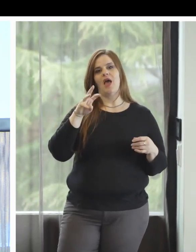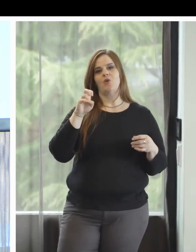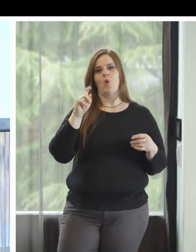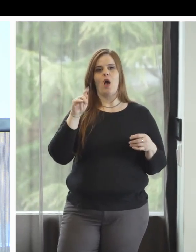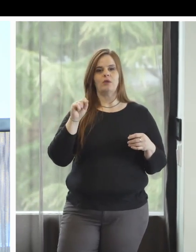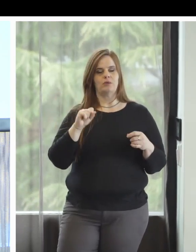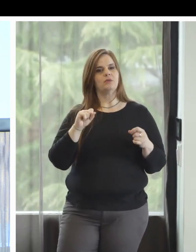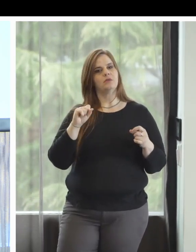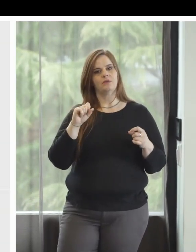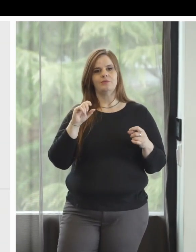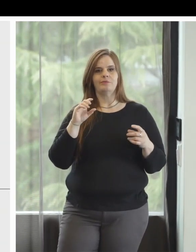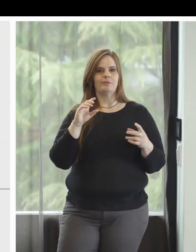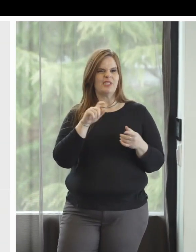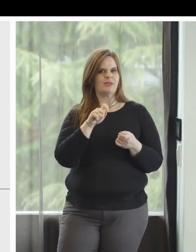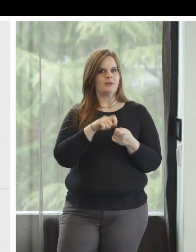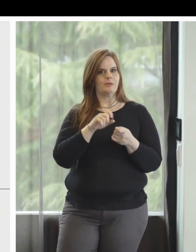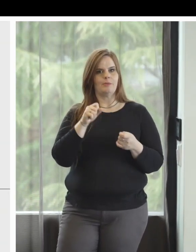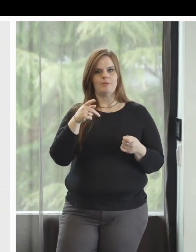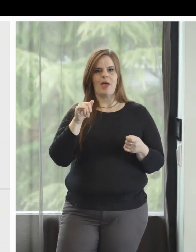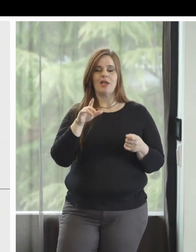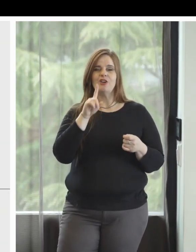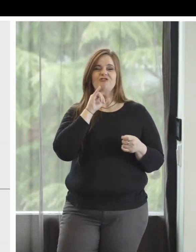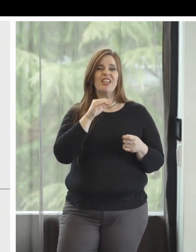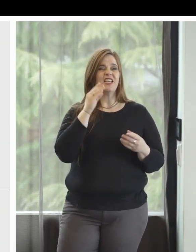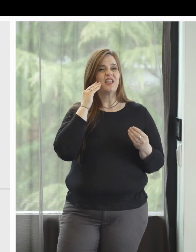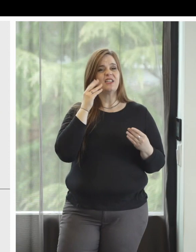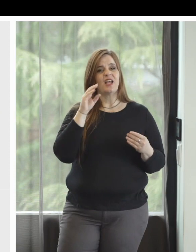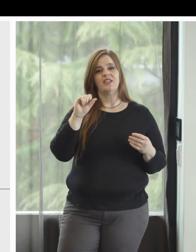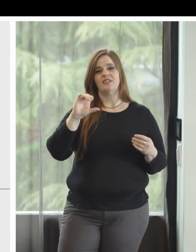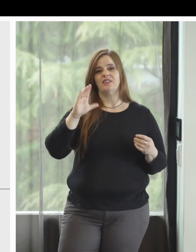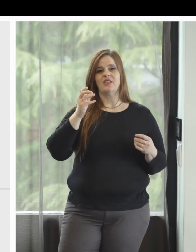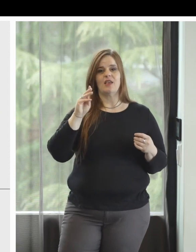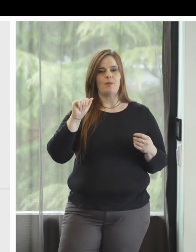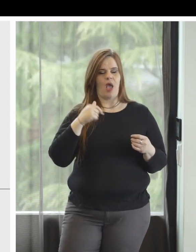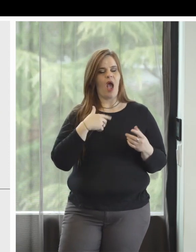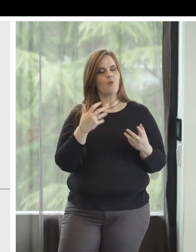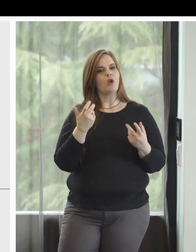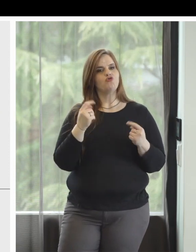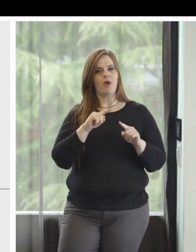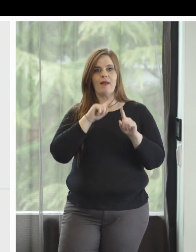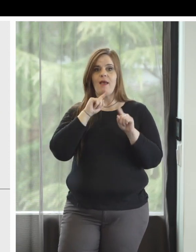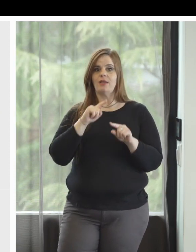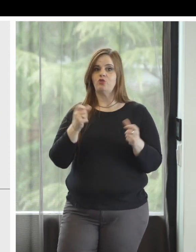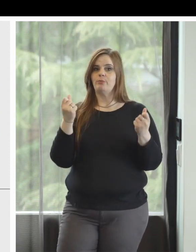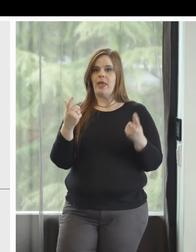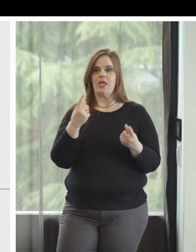schema and I will try to answer a number of questions today which we are trying to